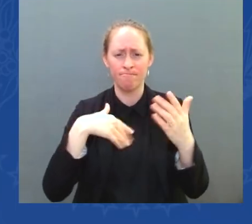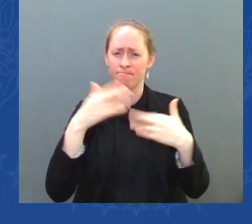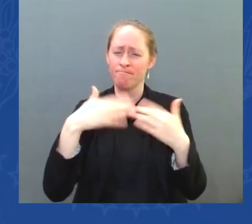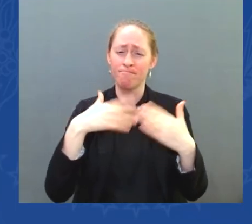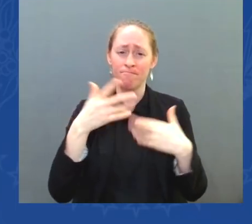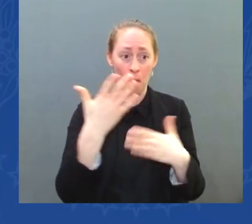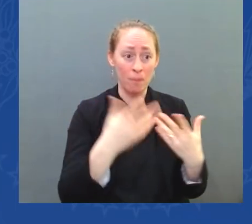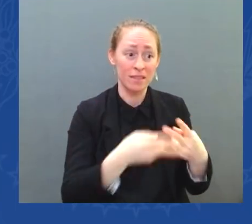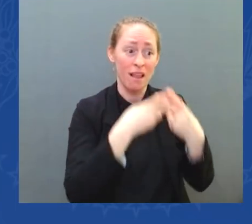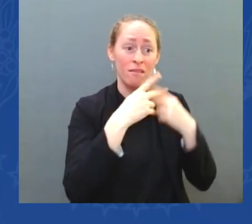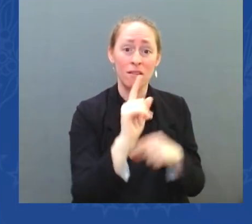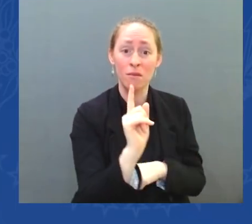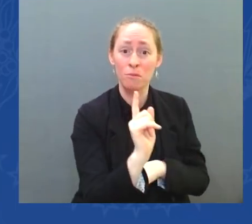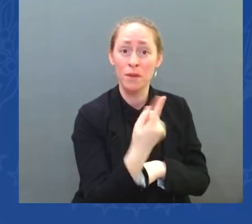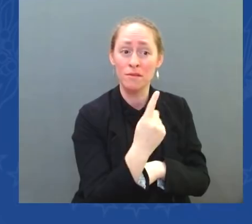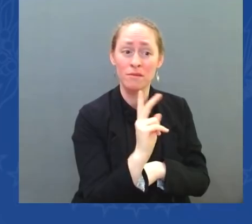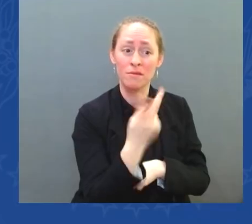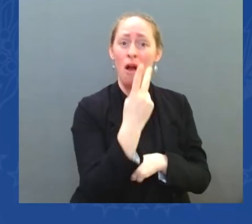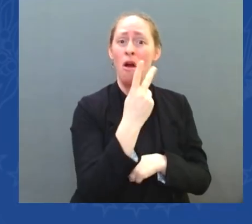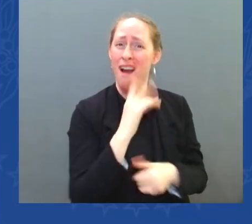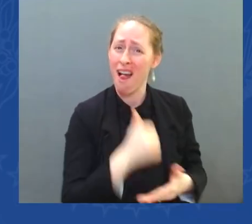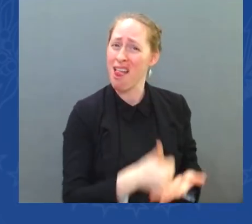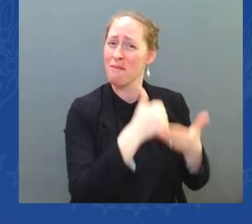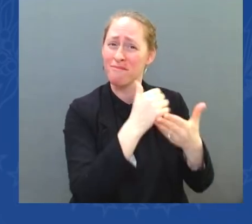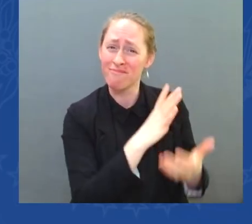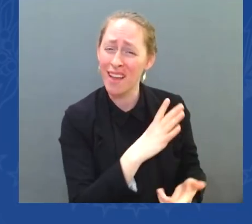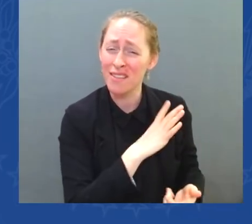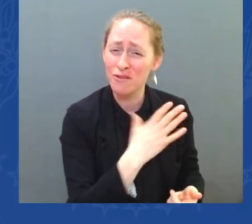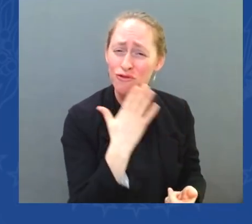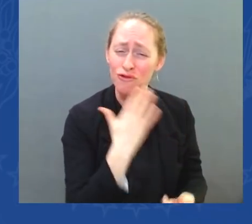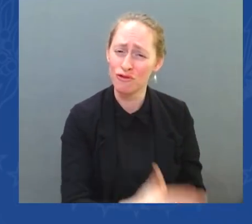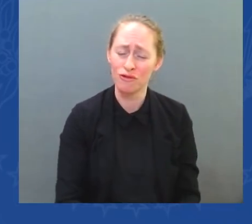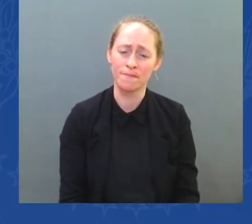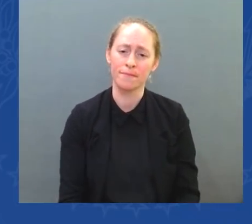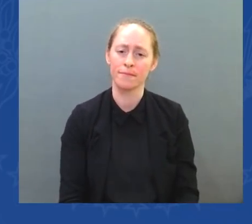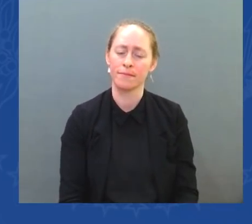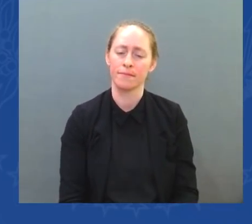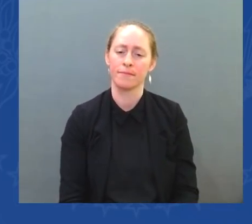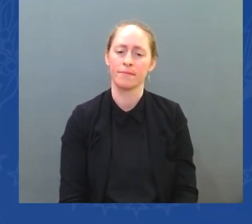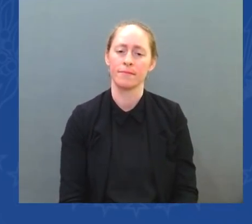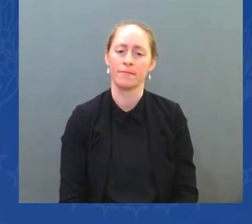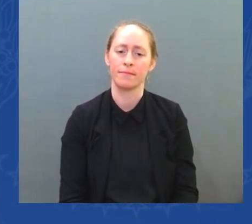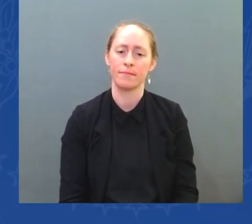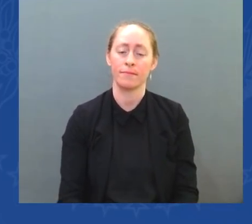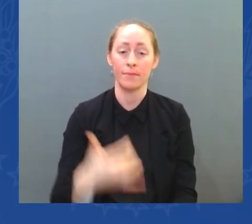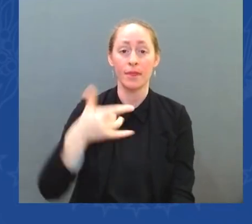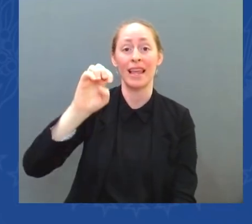And even though E15 is only available in a few thousand pumps today, we're investing more than $100 million